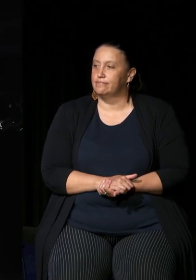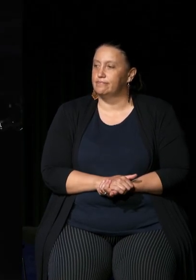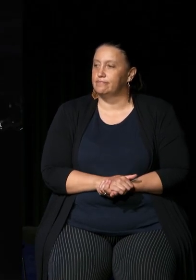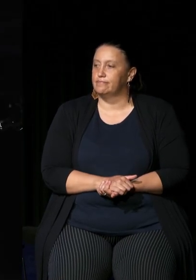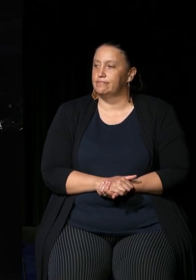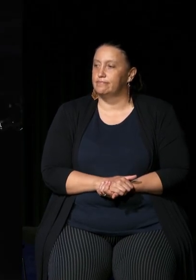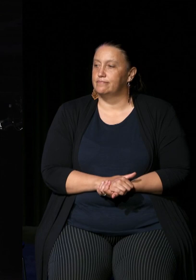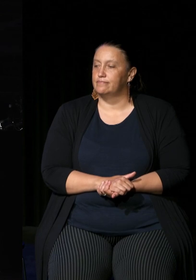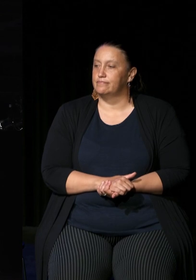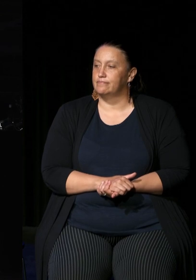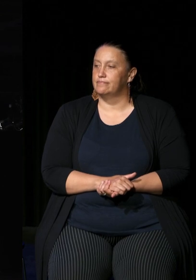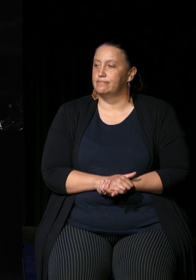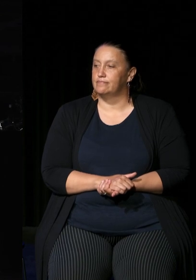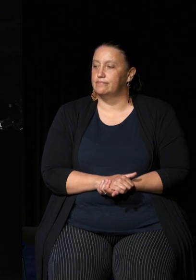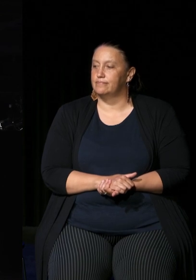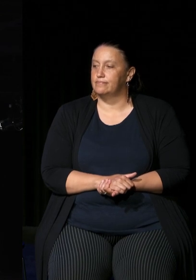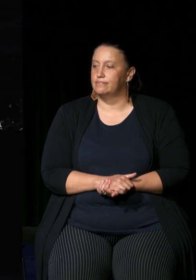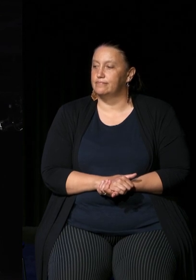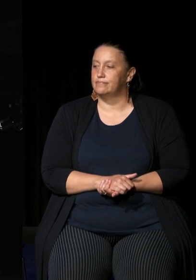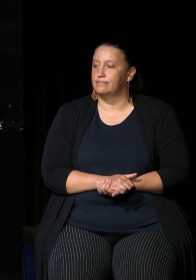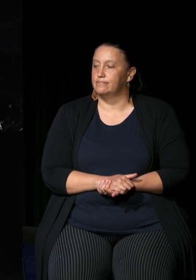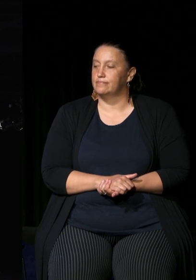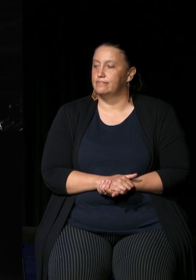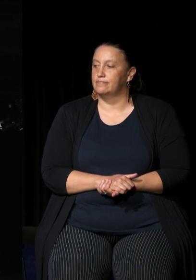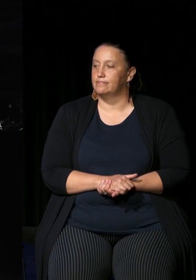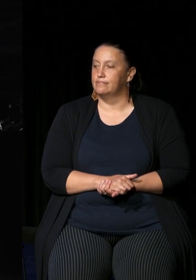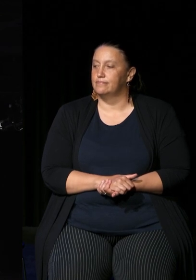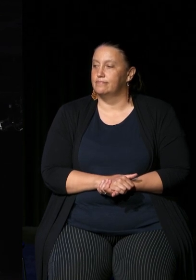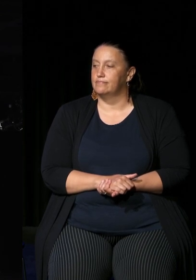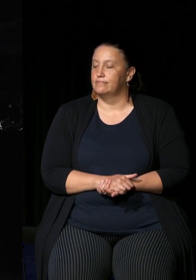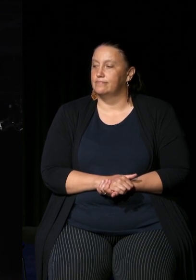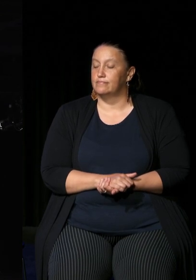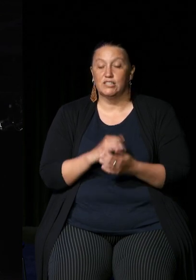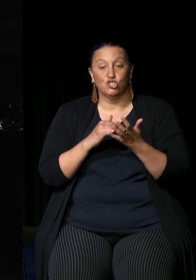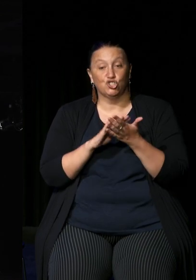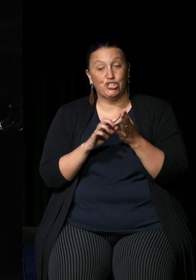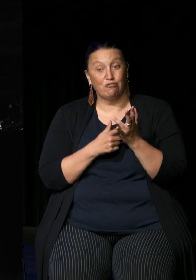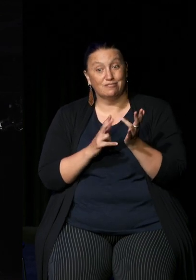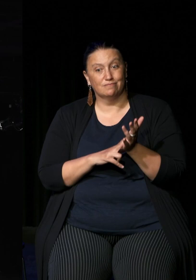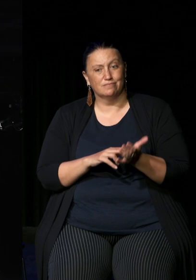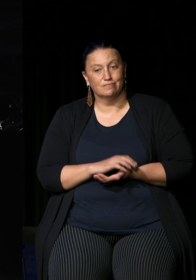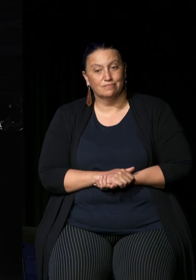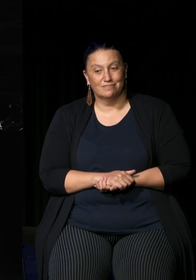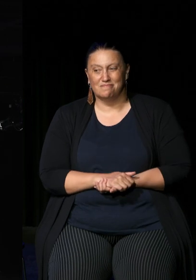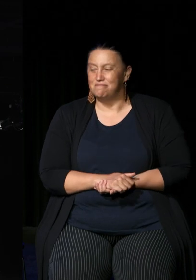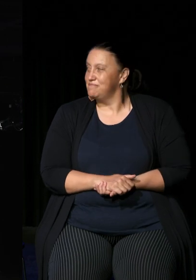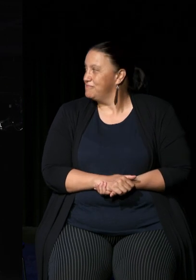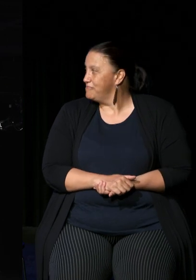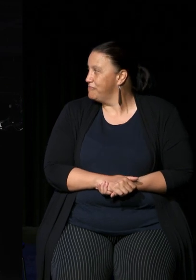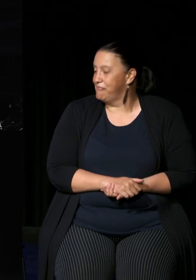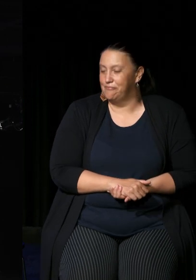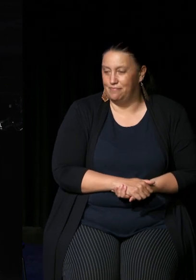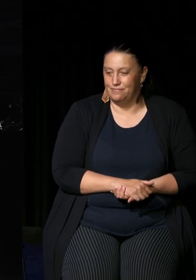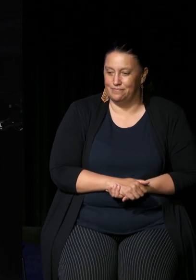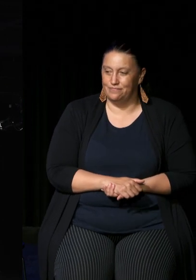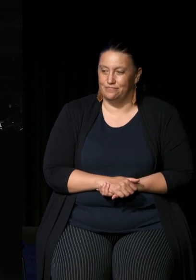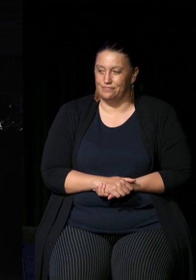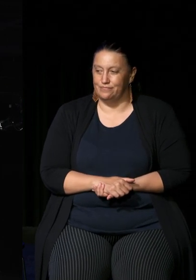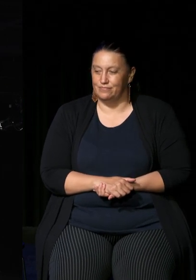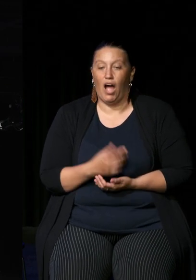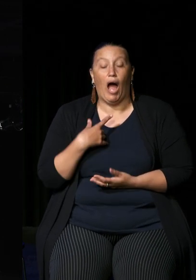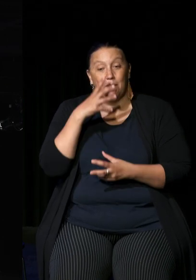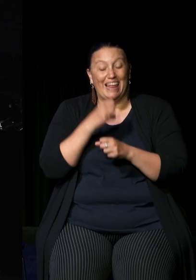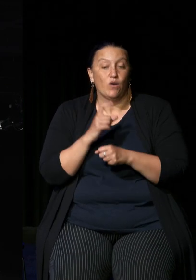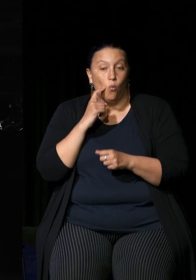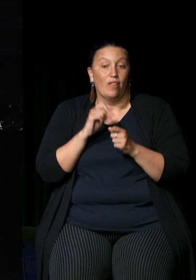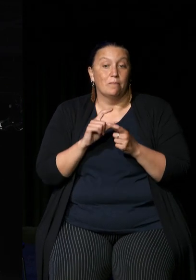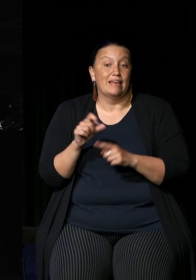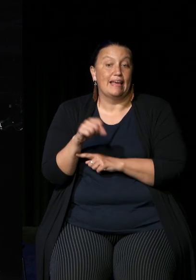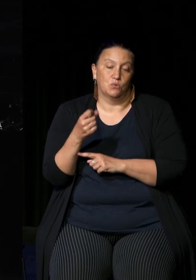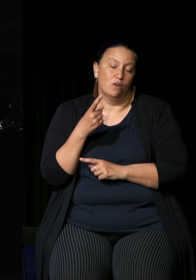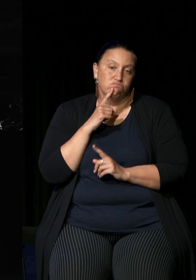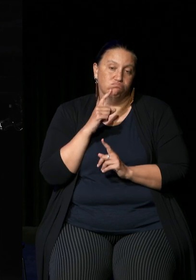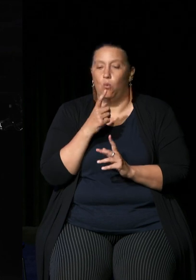thank you and Sharyn finally I um I believe it will be a yes 100 it won't be